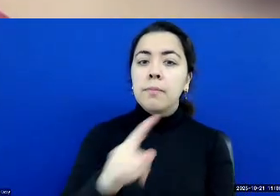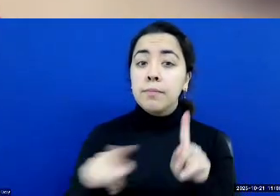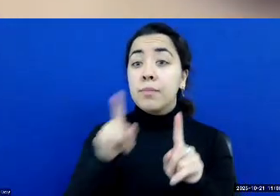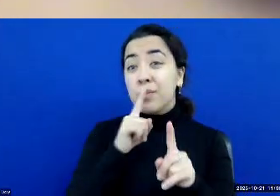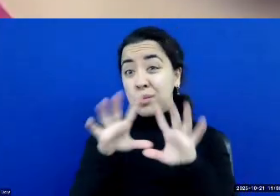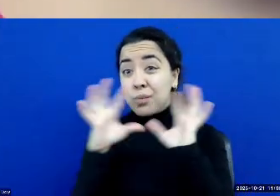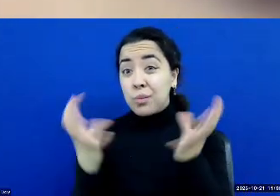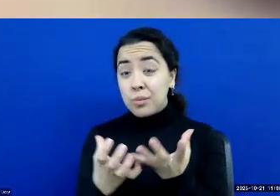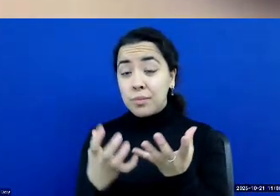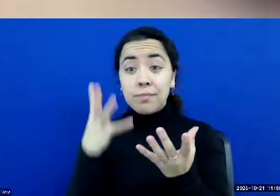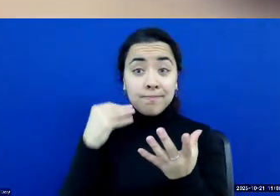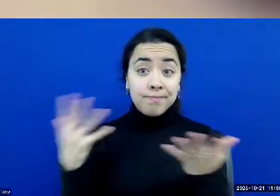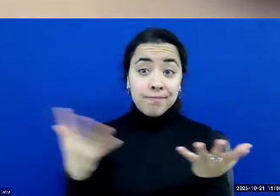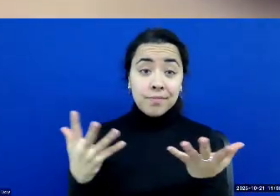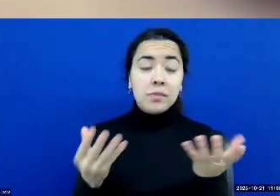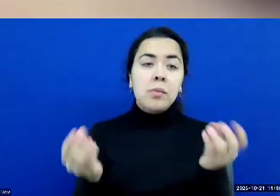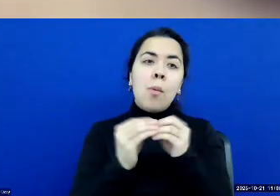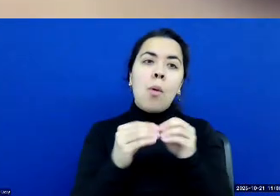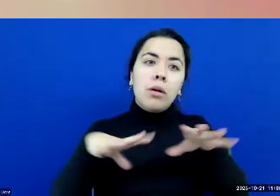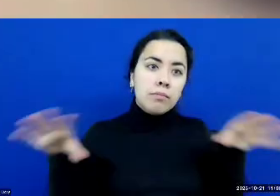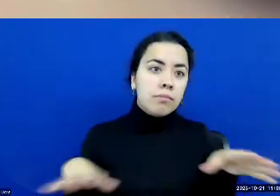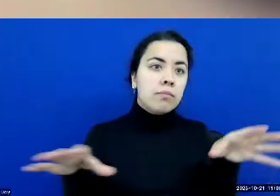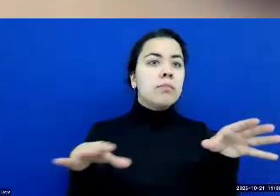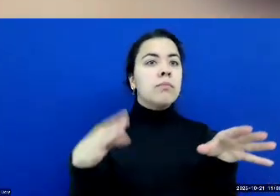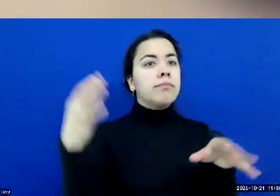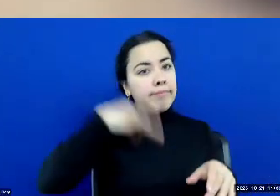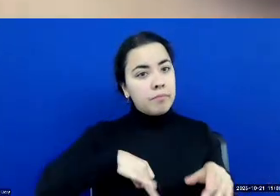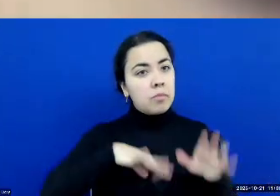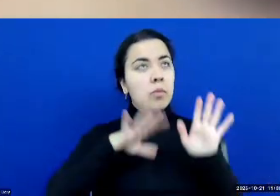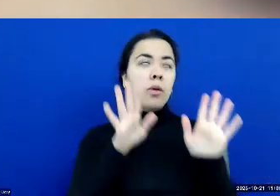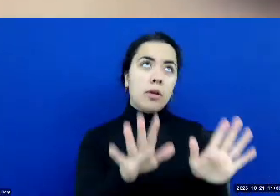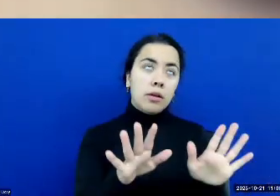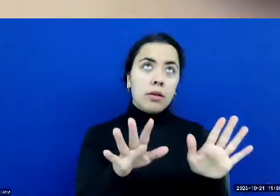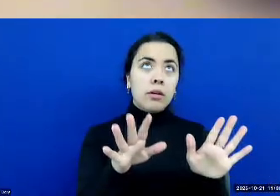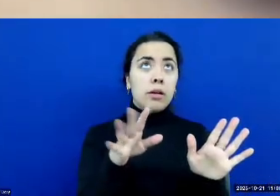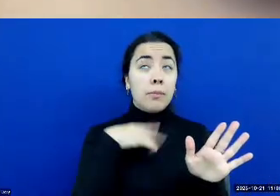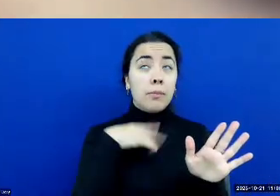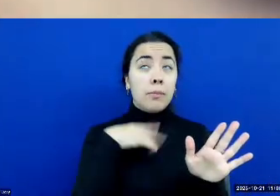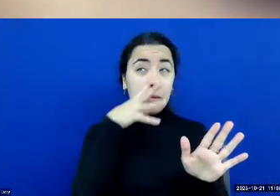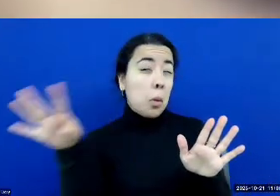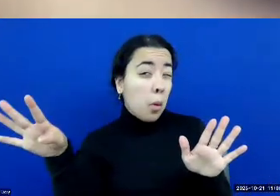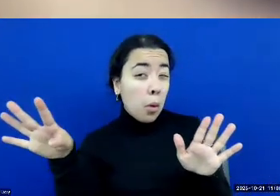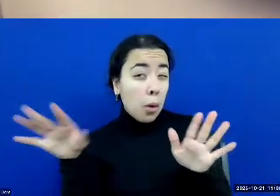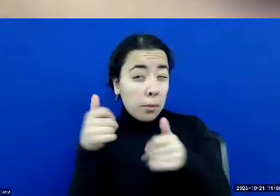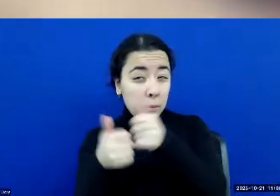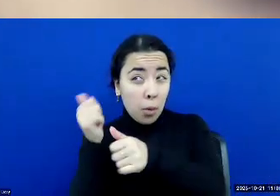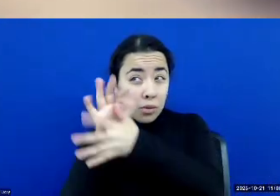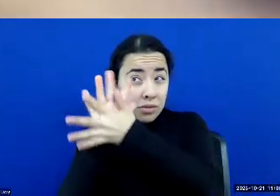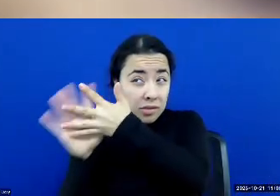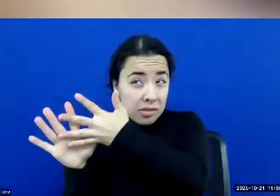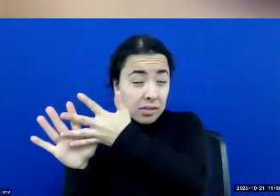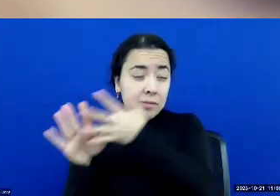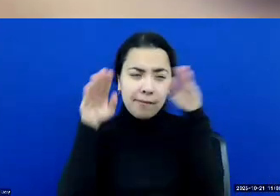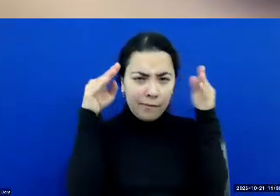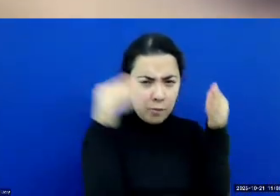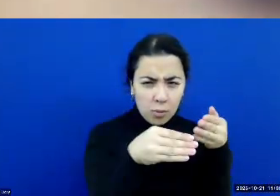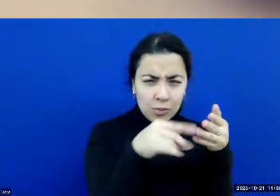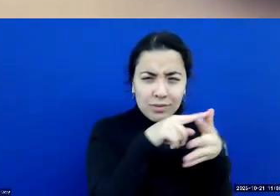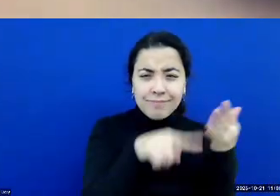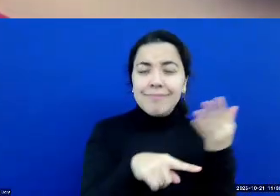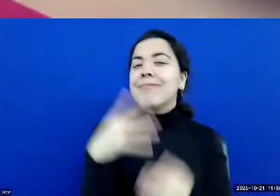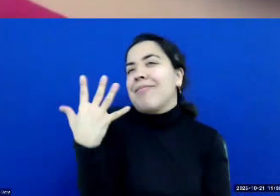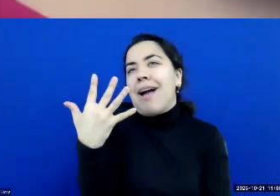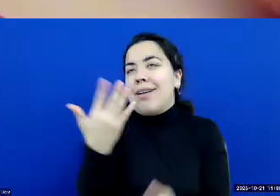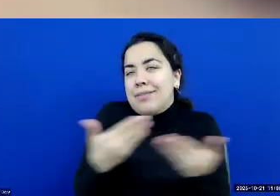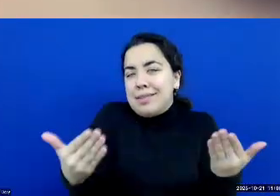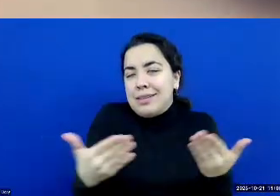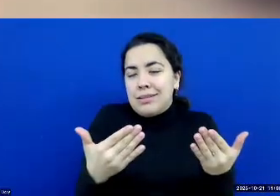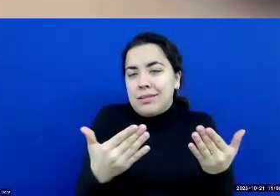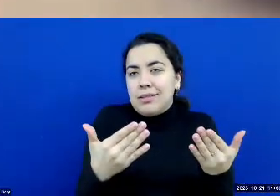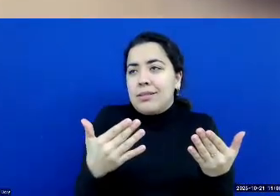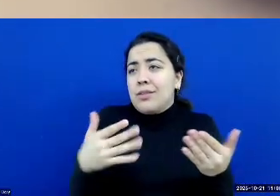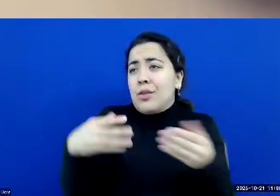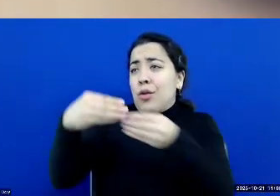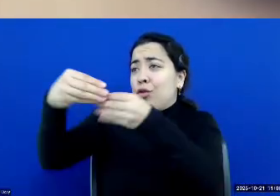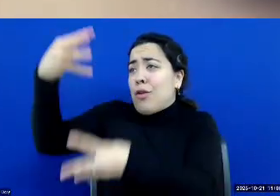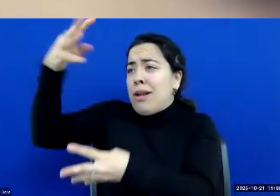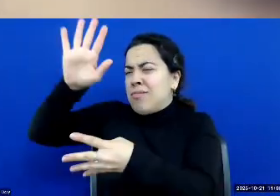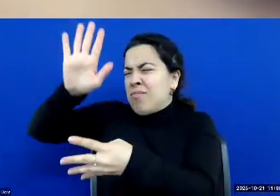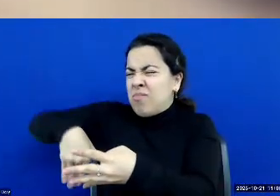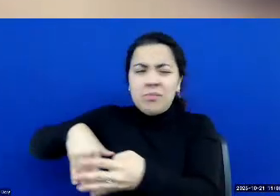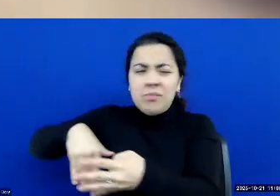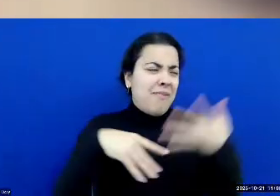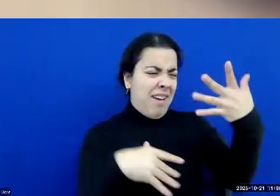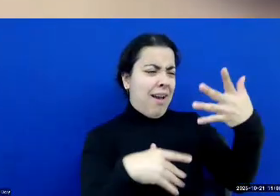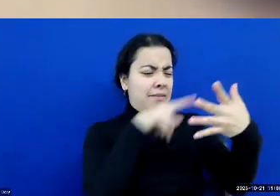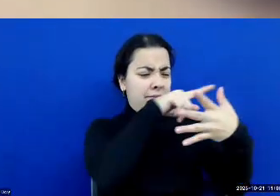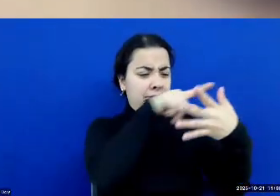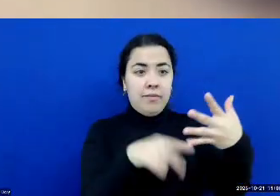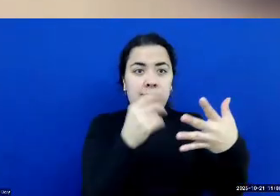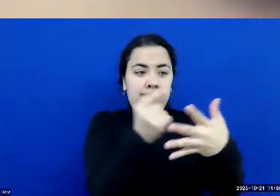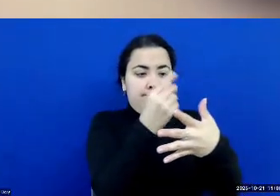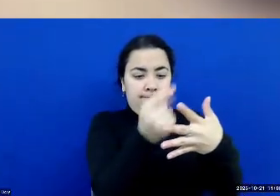Kathleen DeForest: Whereas in reality, it's much more productive if we go, okay, I'm gonna ignore most of these things for now, but I'm gonna focus on these 5 things that I have to do, right? The most immediate things.